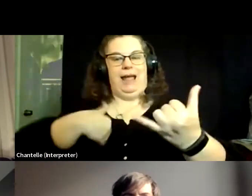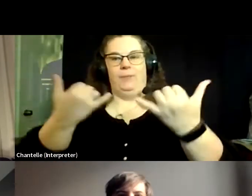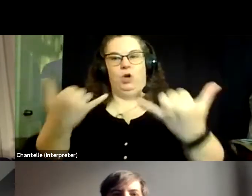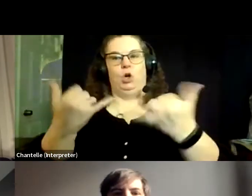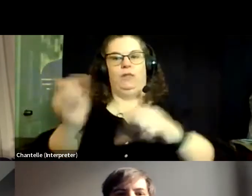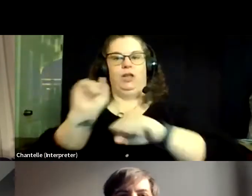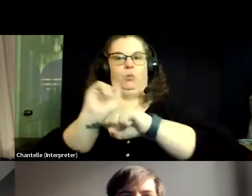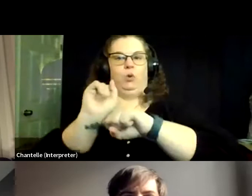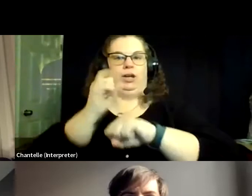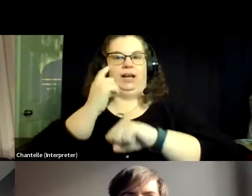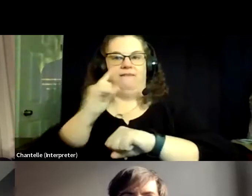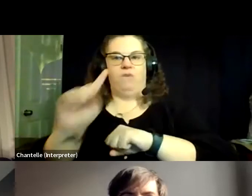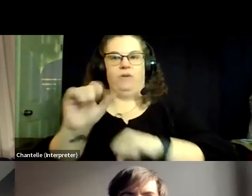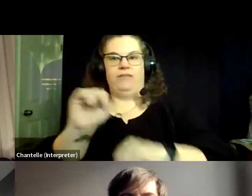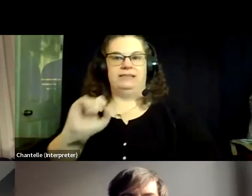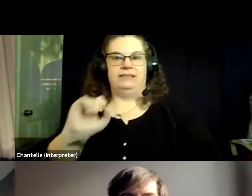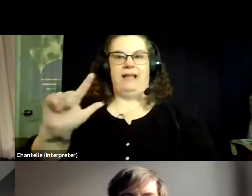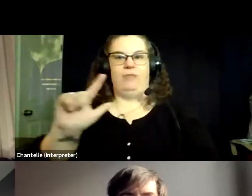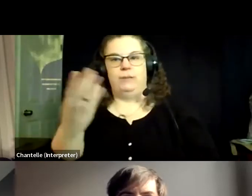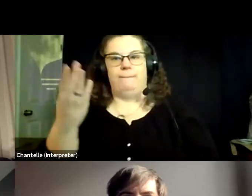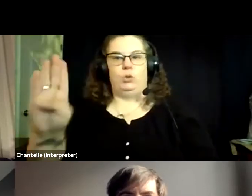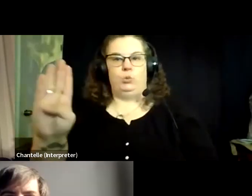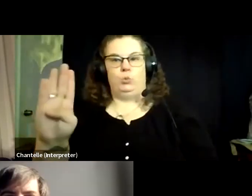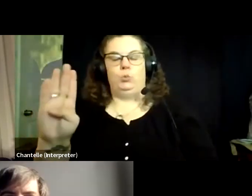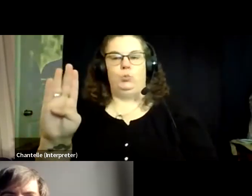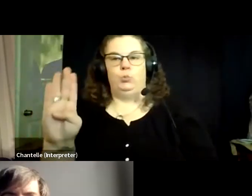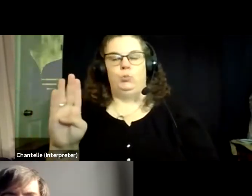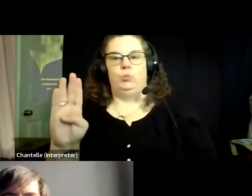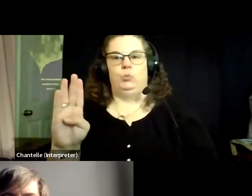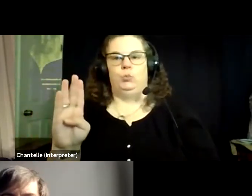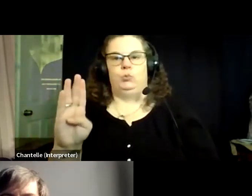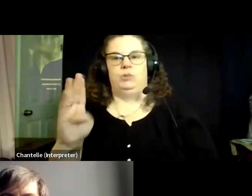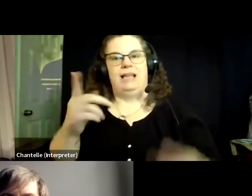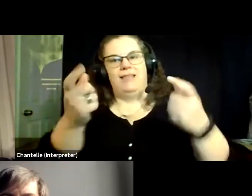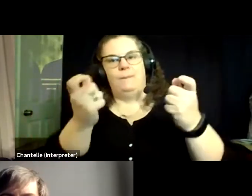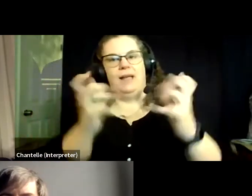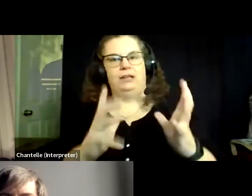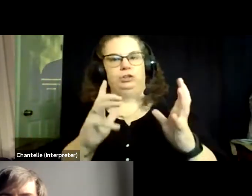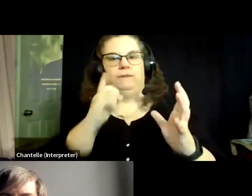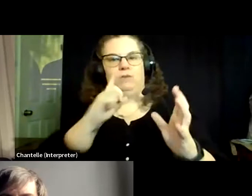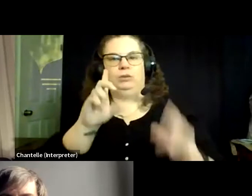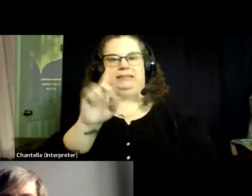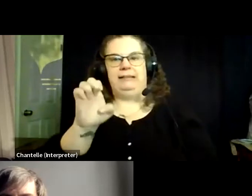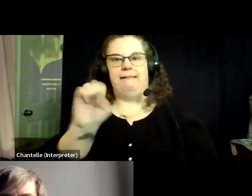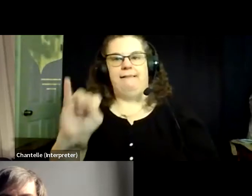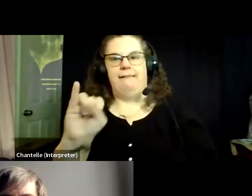working for the St. Louis blues as the manager of DEI and employee experience